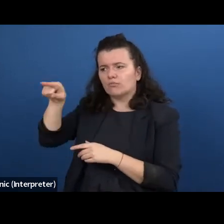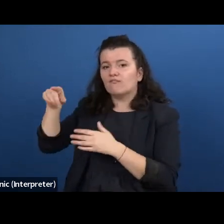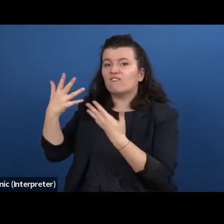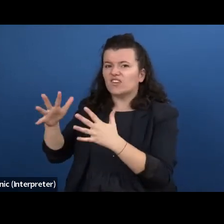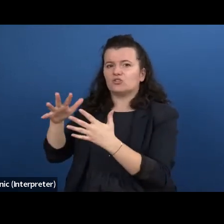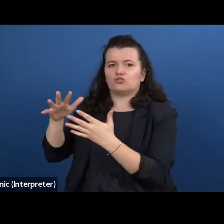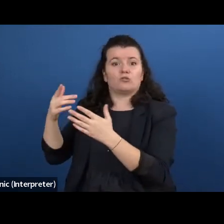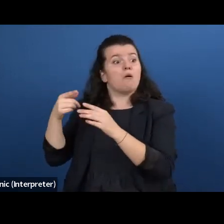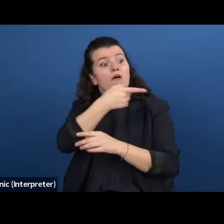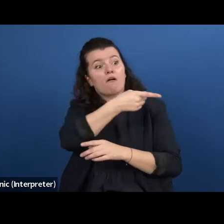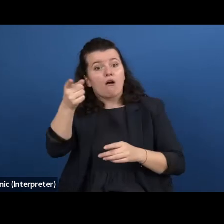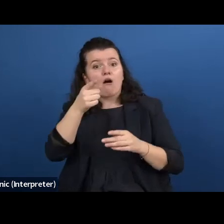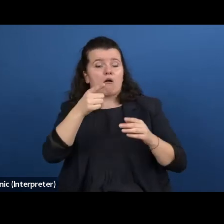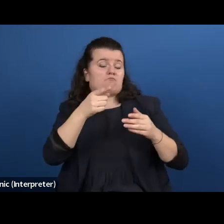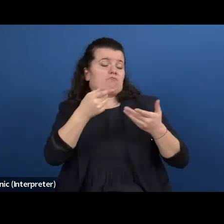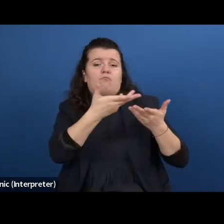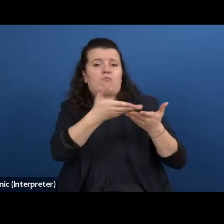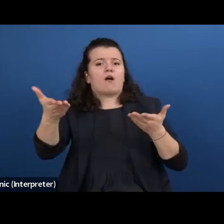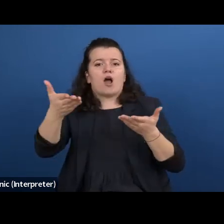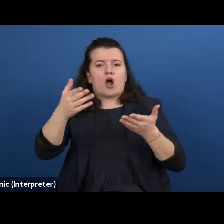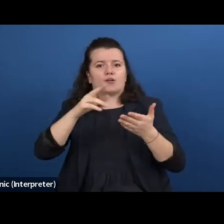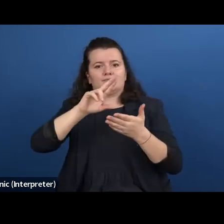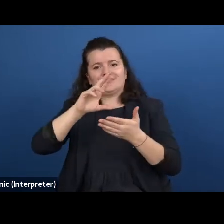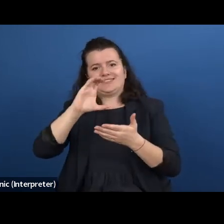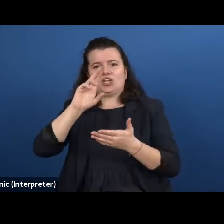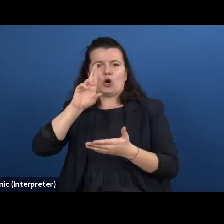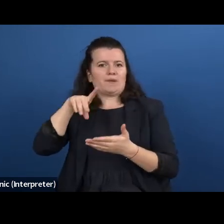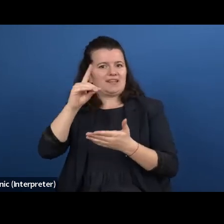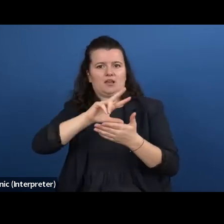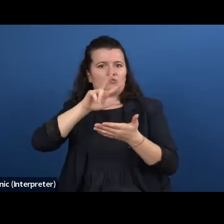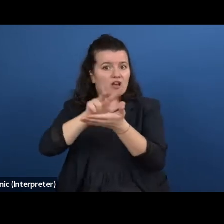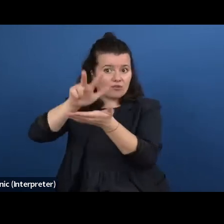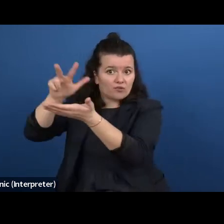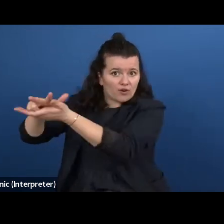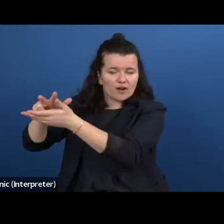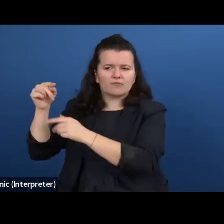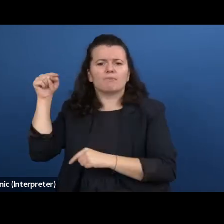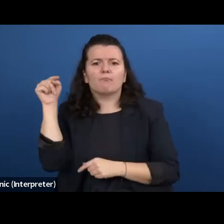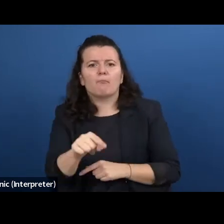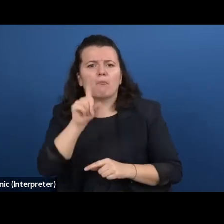The Committee denonce higher risk of trafficking faced by women and girls with disabilities,